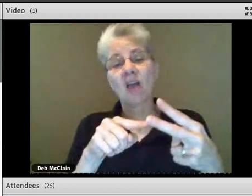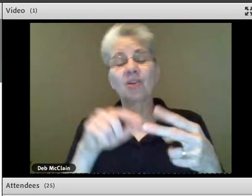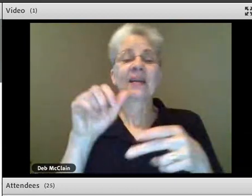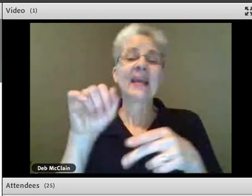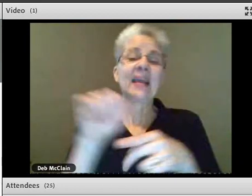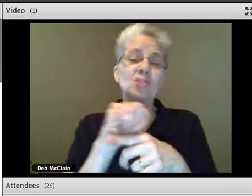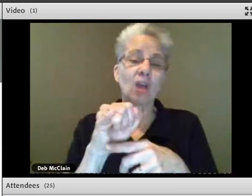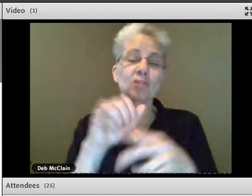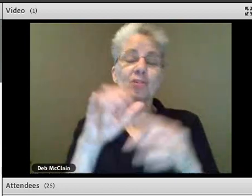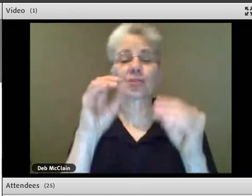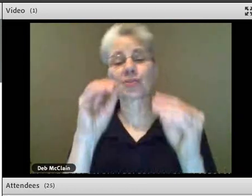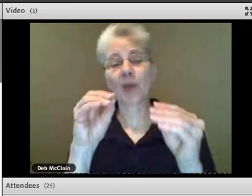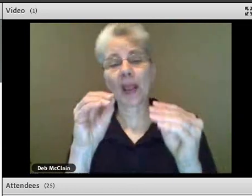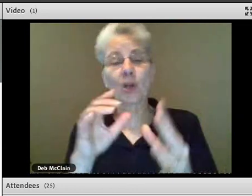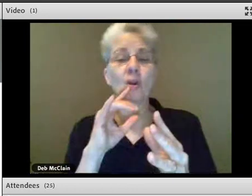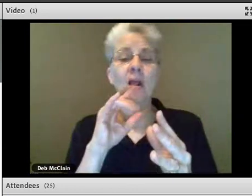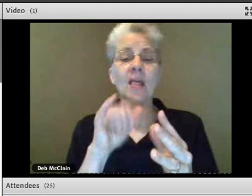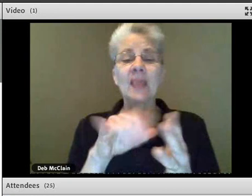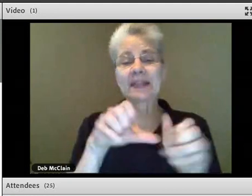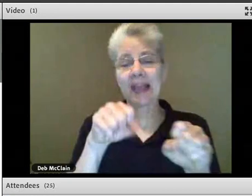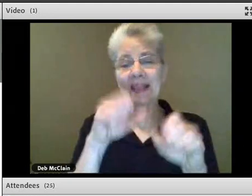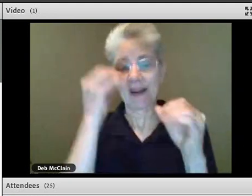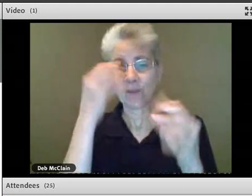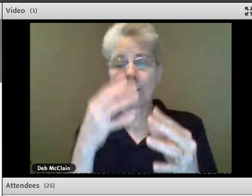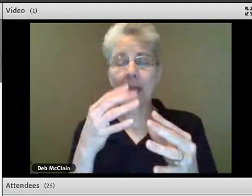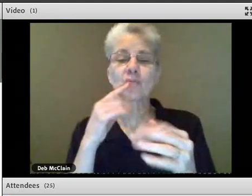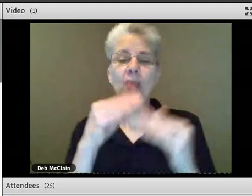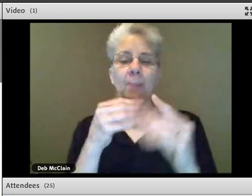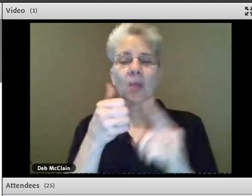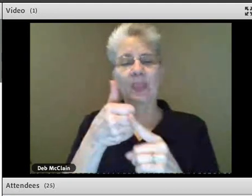someone that takes that pre-built information, or they build it themselves,